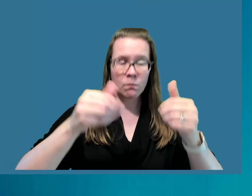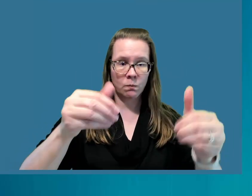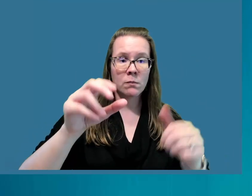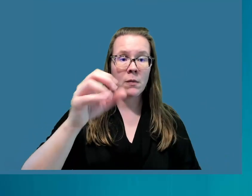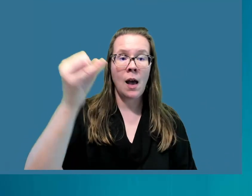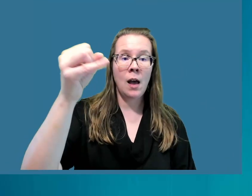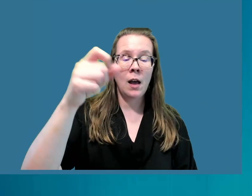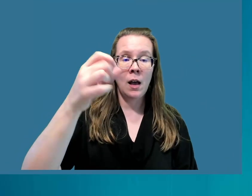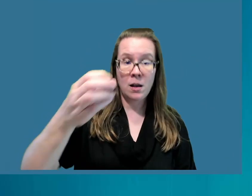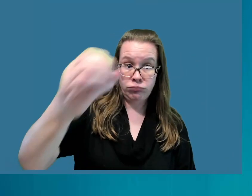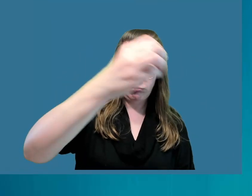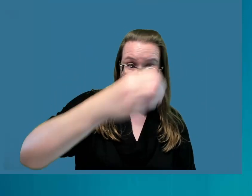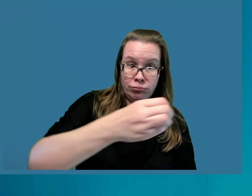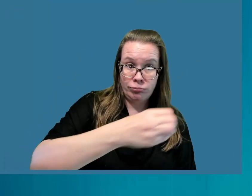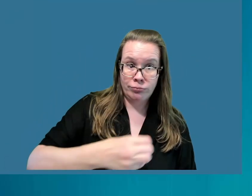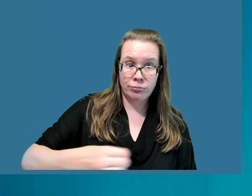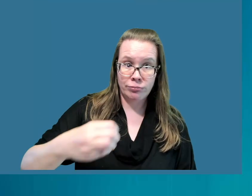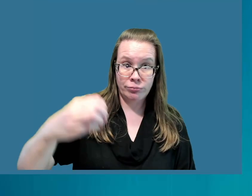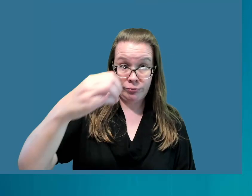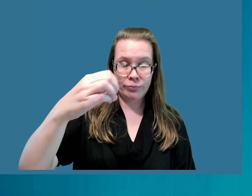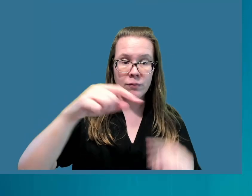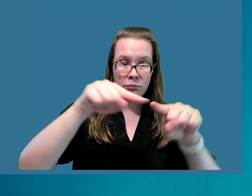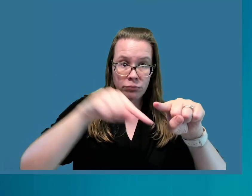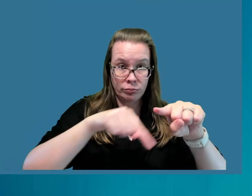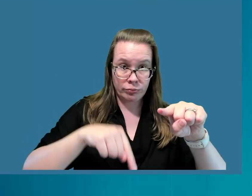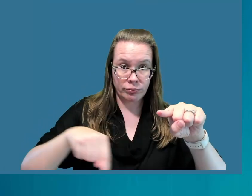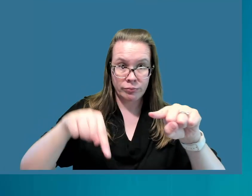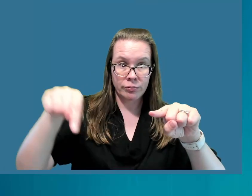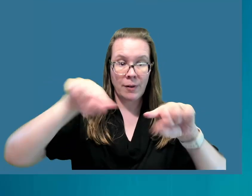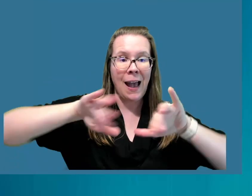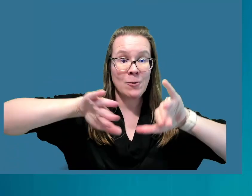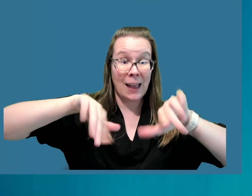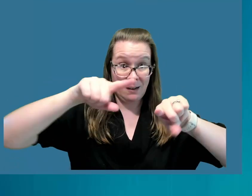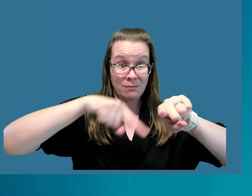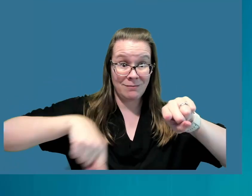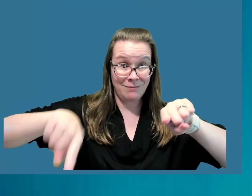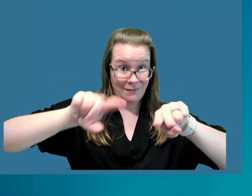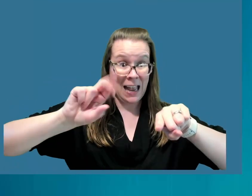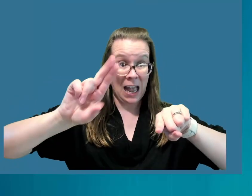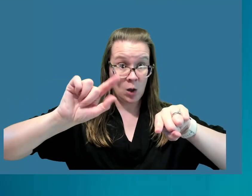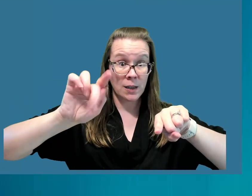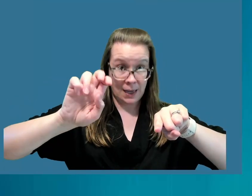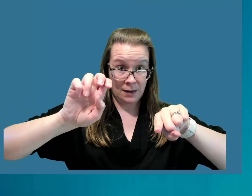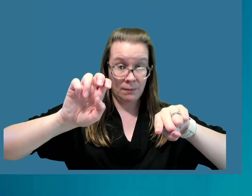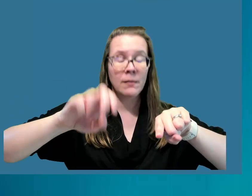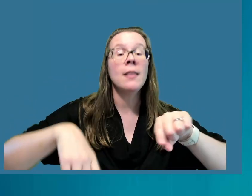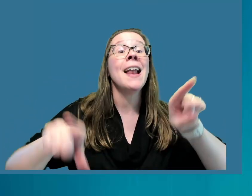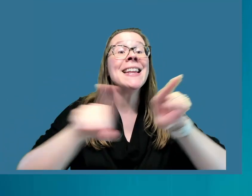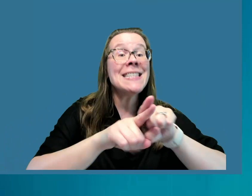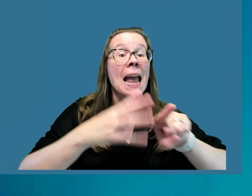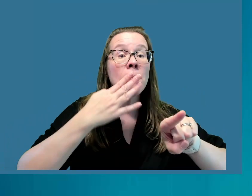of the cookie, and then using that same color, you're going to create stripes. But not not, like,